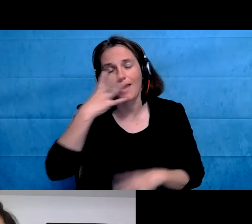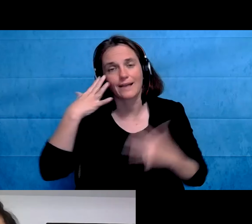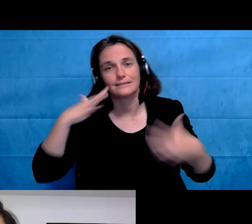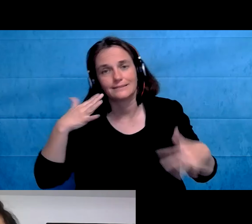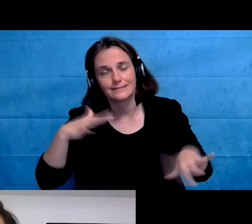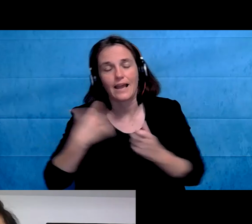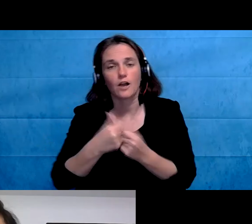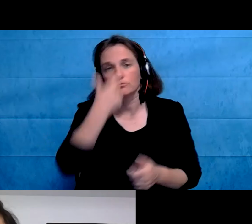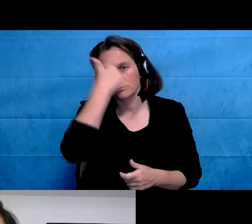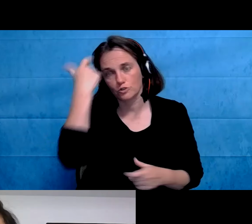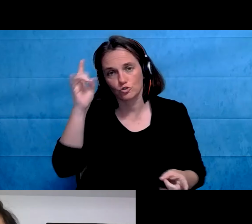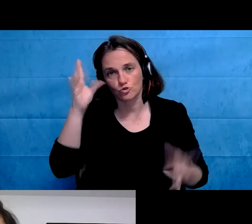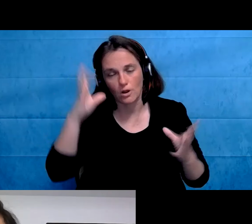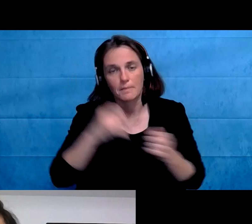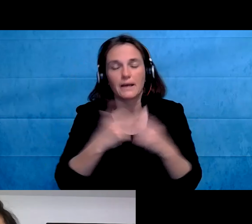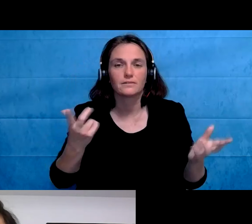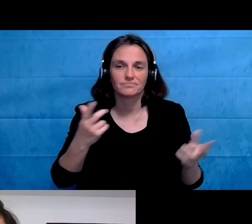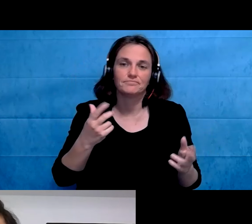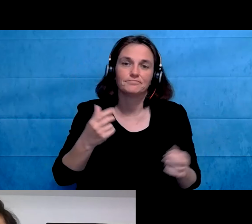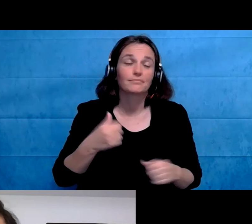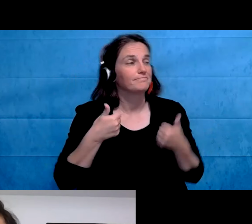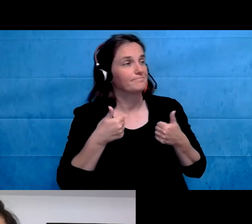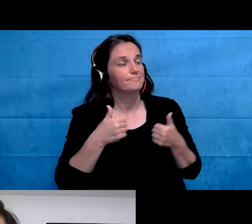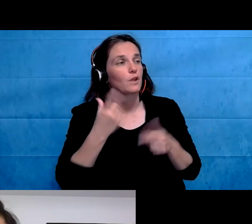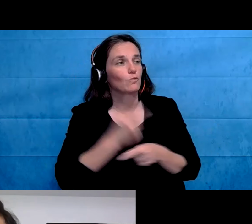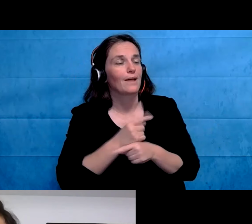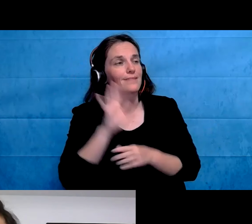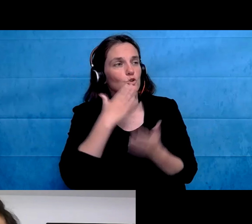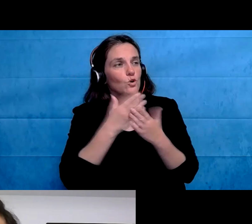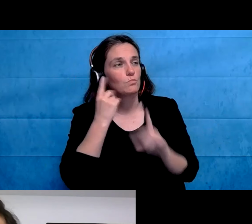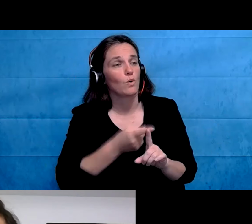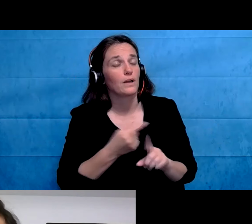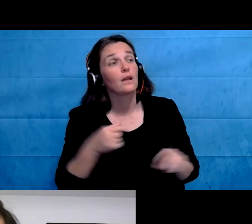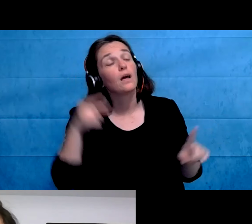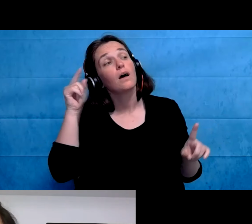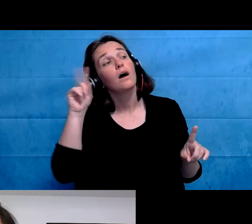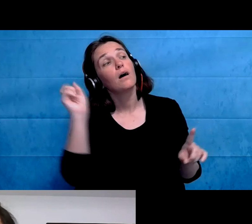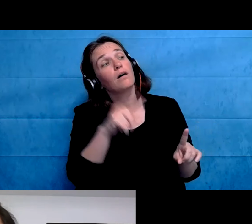I think that's a really, really good point. And Tiernan, I'm wondering if you've run into anything.